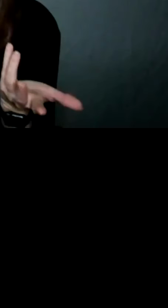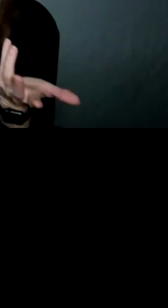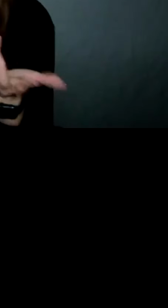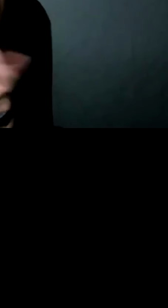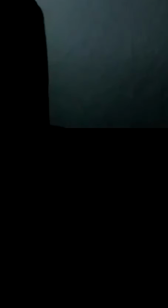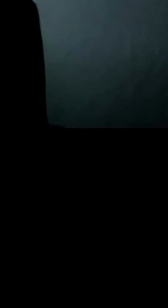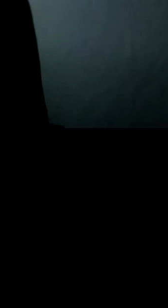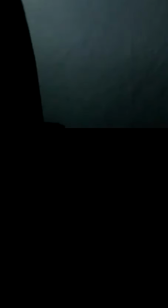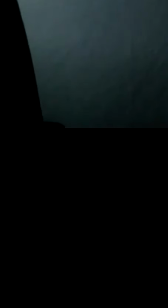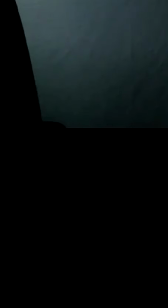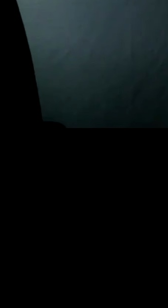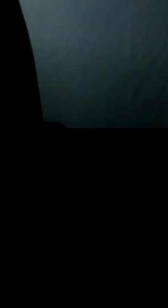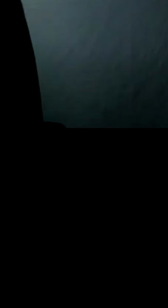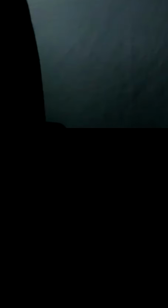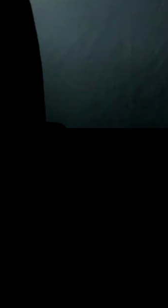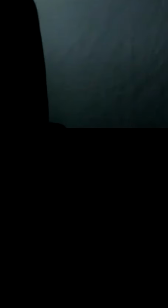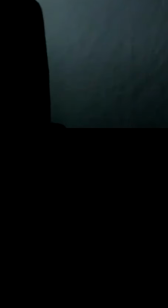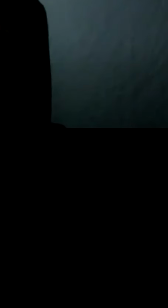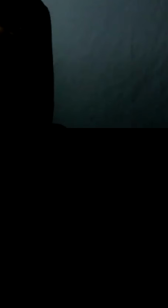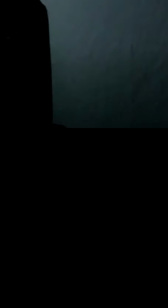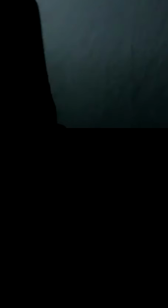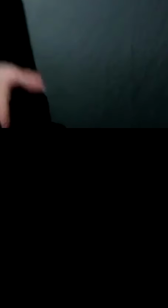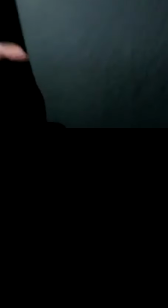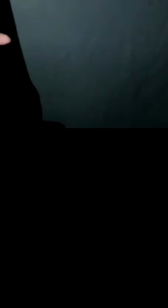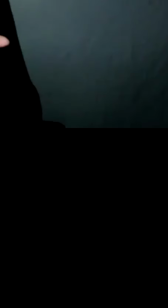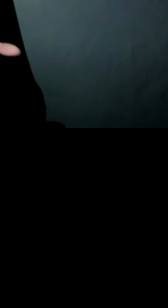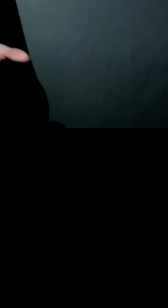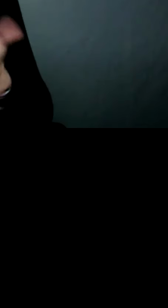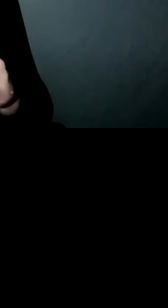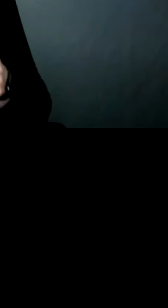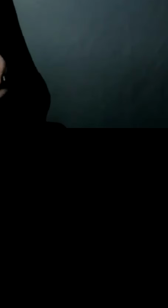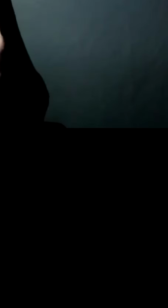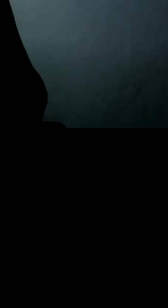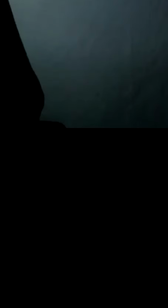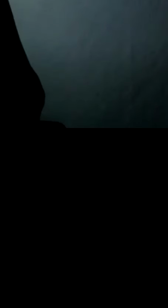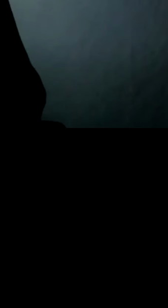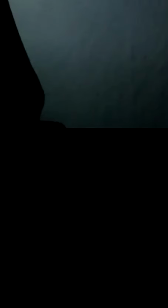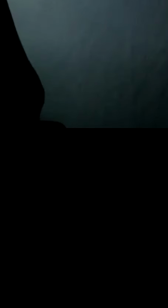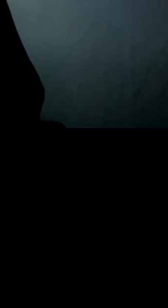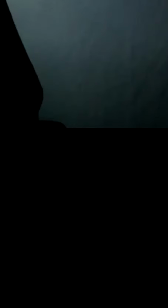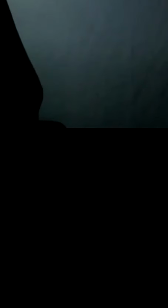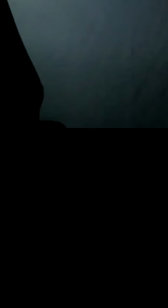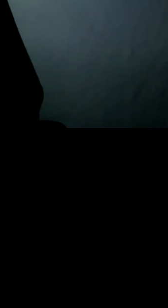As we all know we are in allotment of situation now